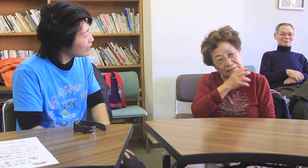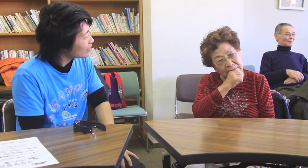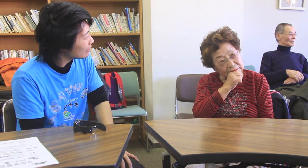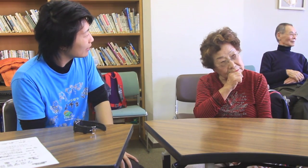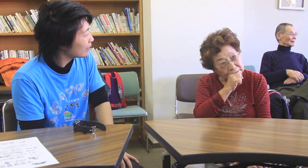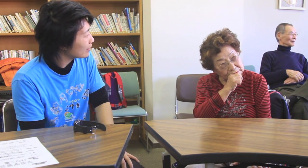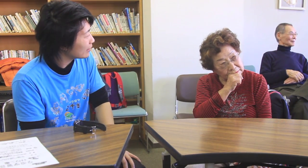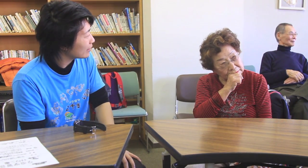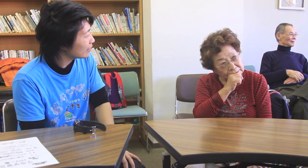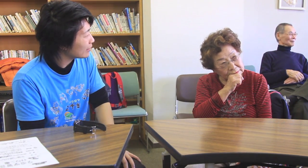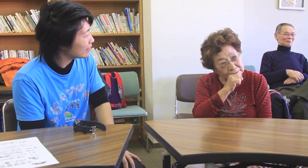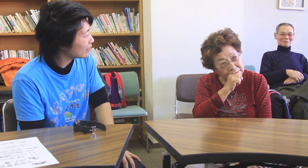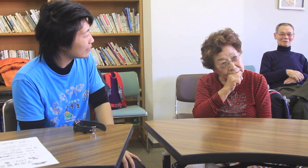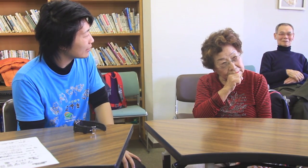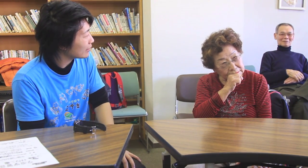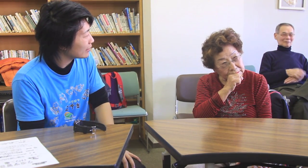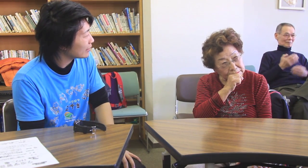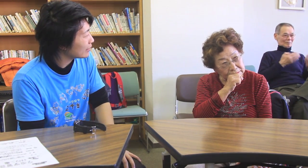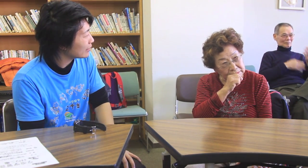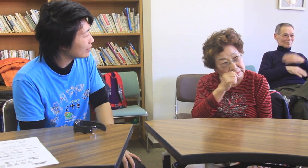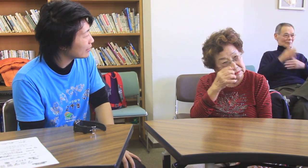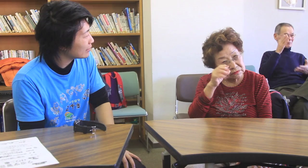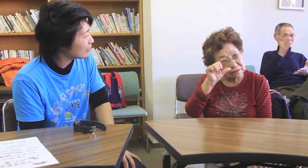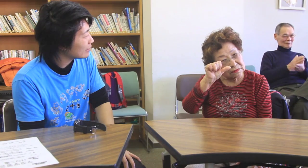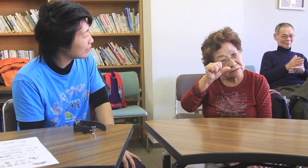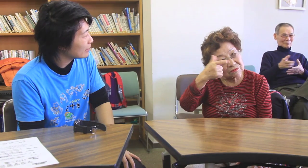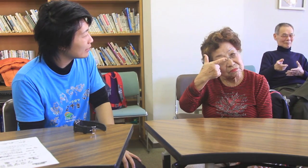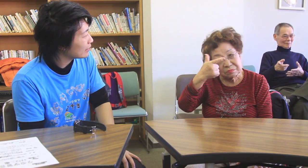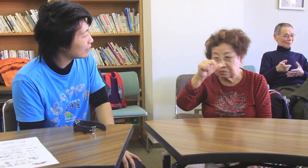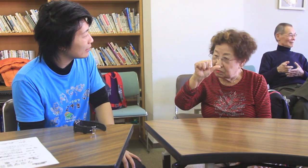What age did you stop wearing kimonos?